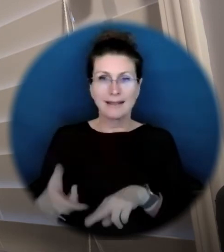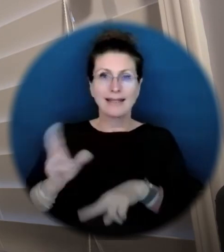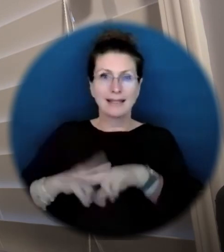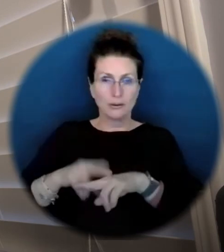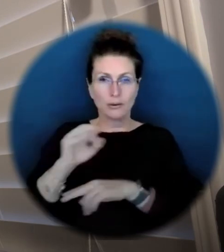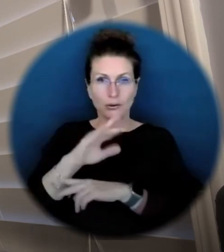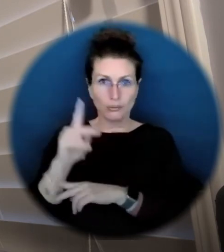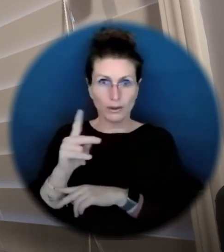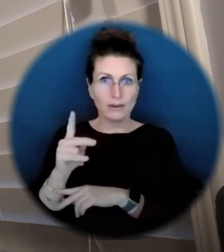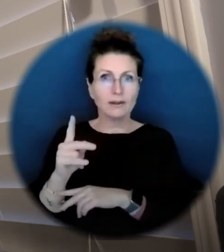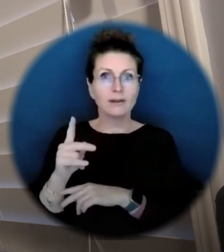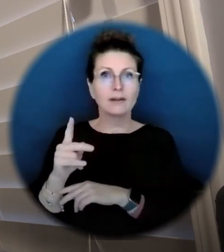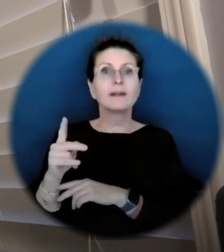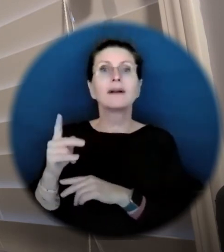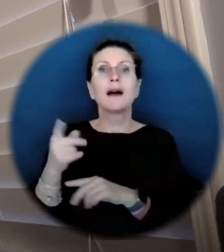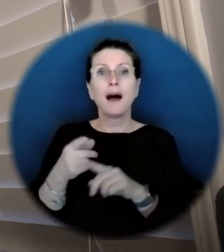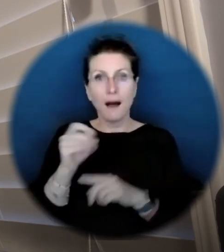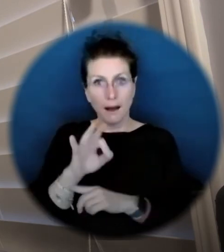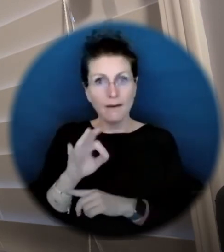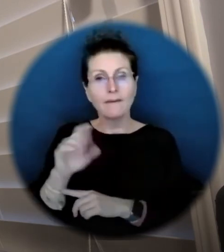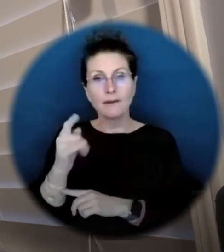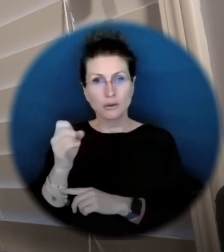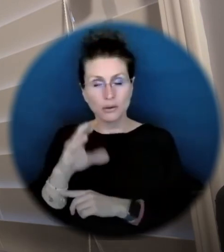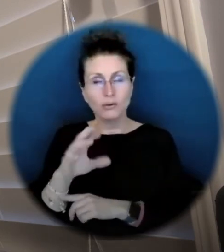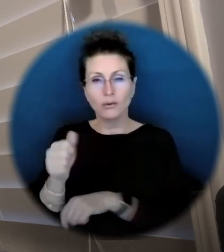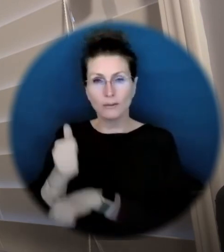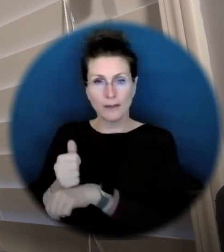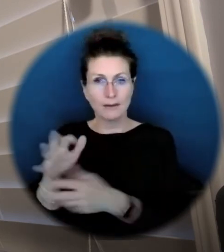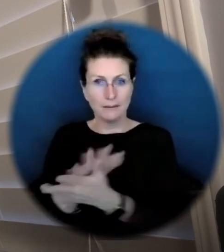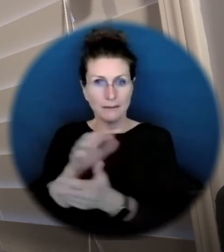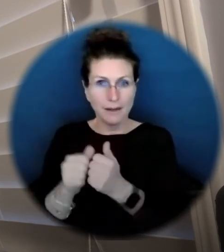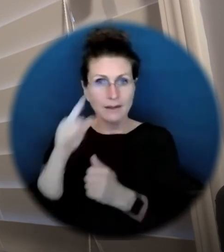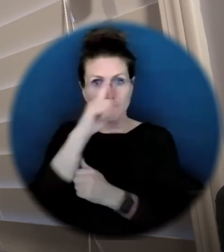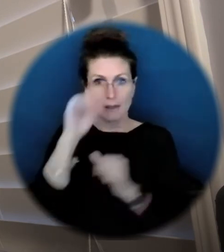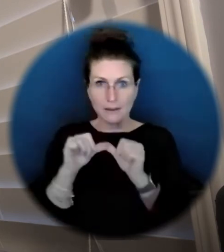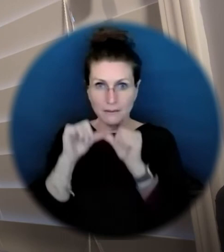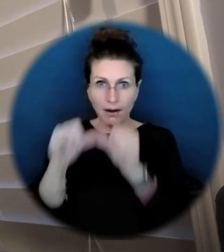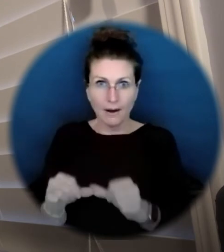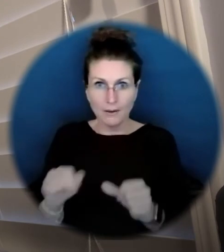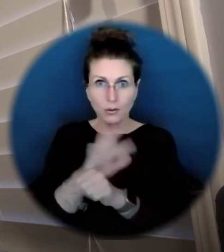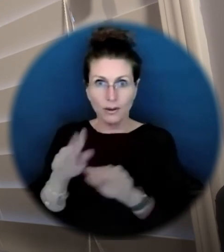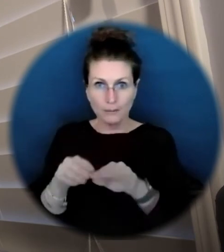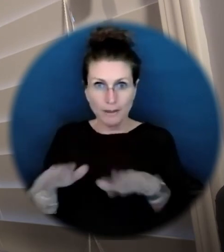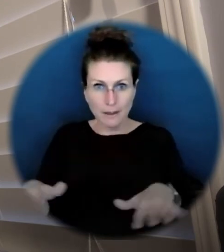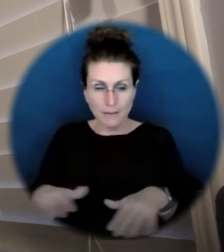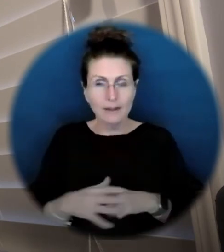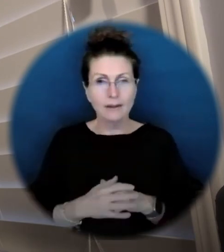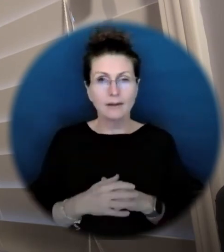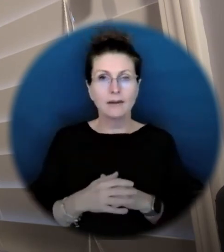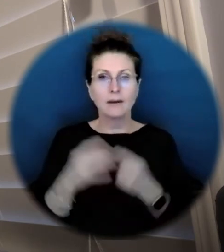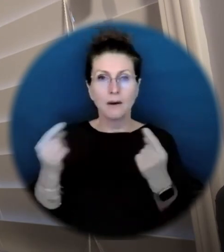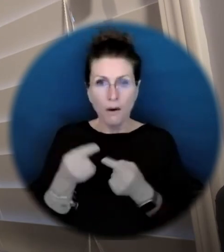of gender-based violence due to the ongoing global pandemic. Additionally, the violence and harm indigenous women,